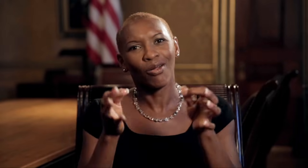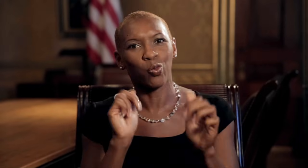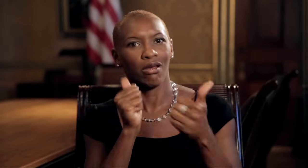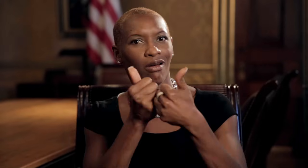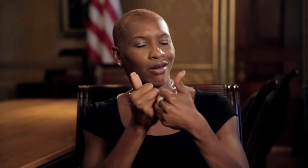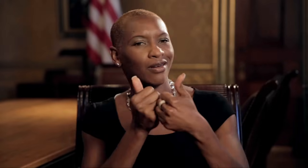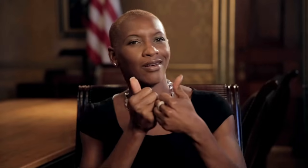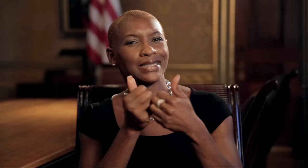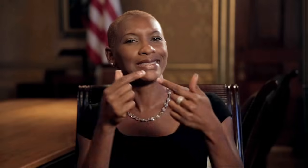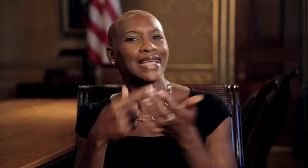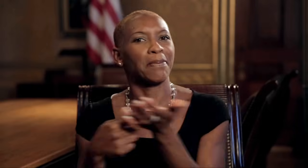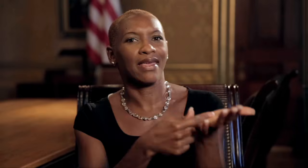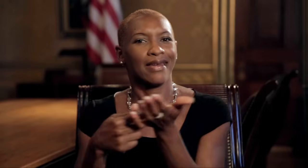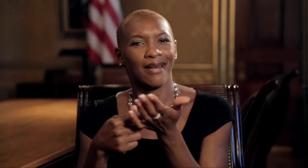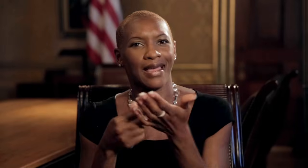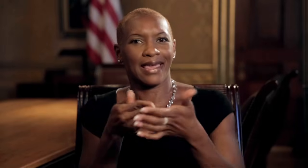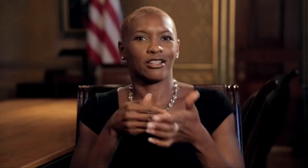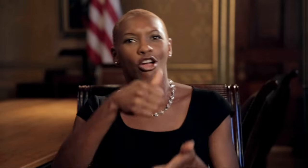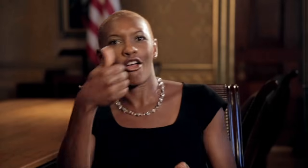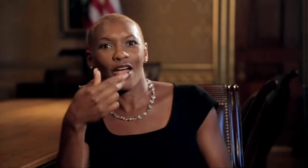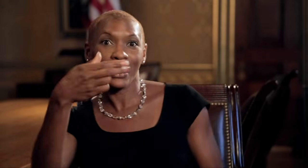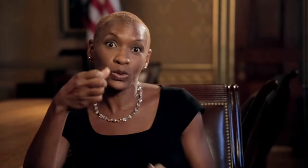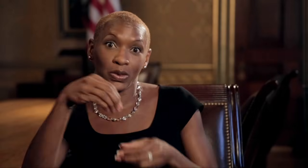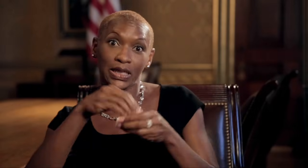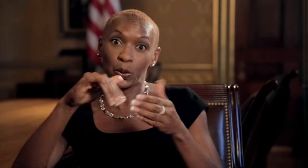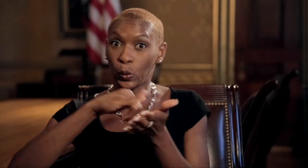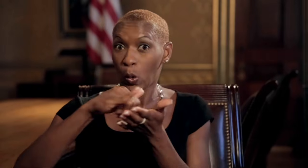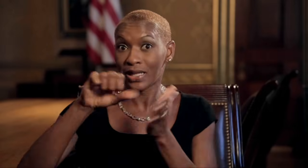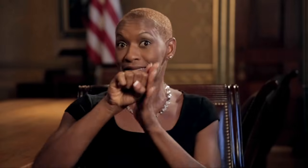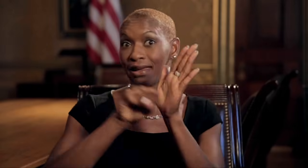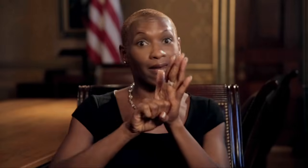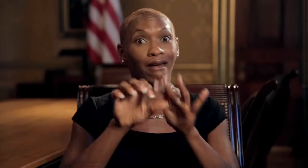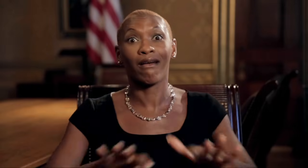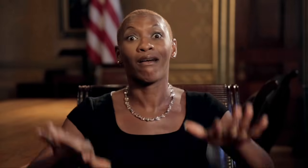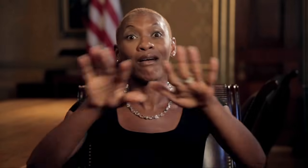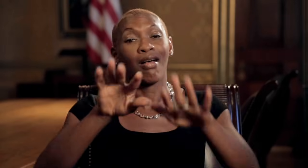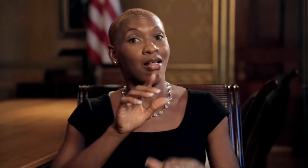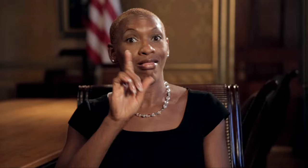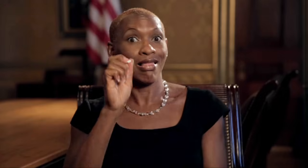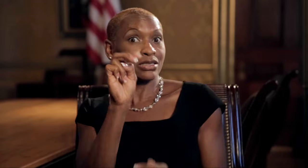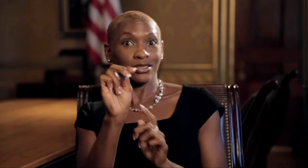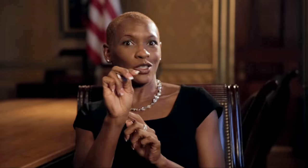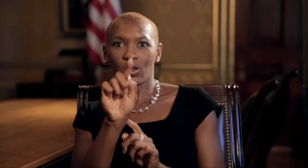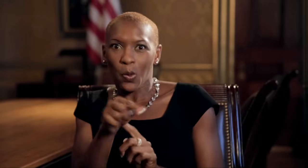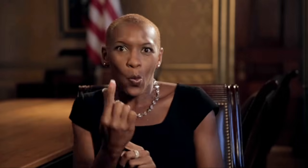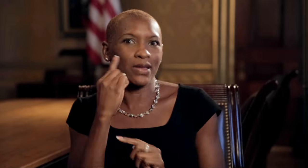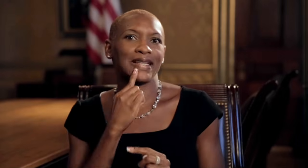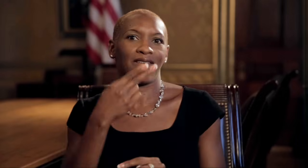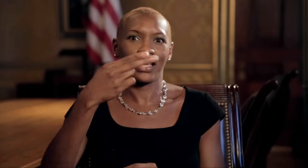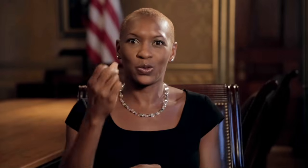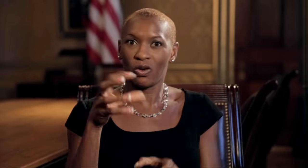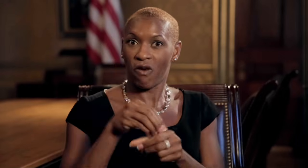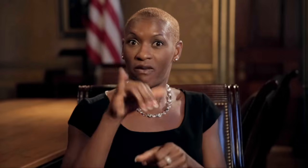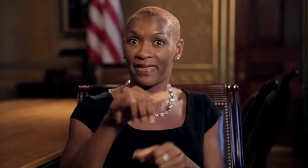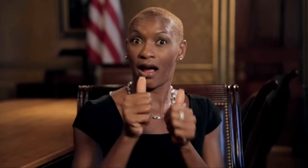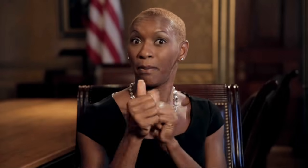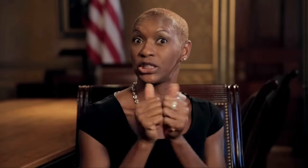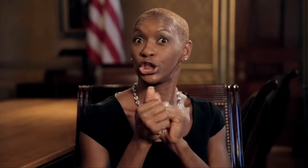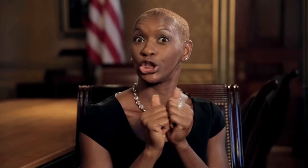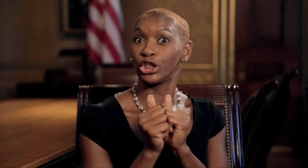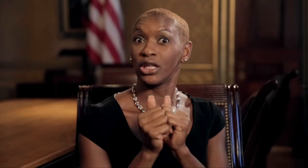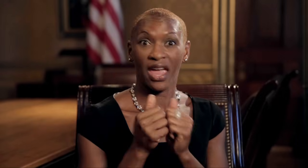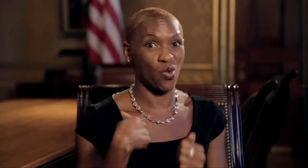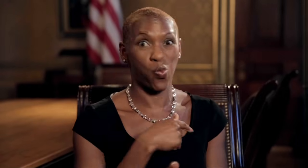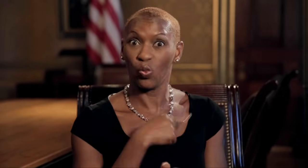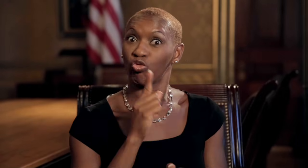We debated against other high schools in New York state. And Lexington was the only deaf high school ever to win that competition.